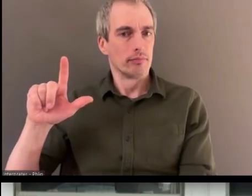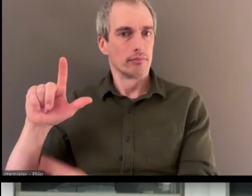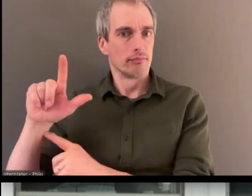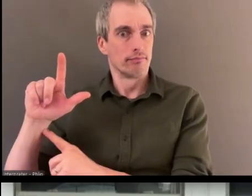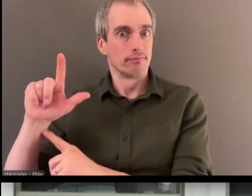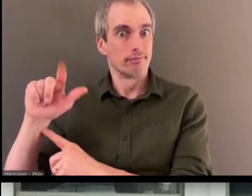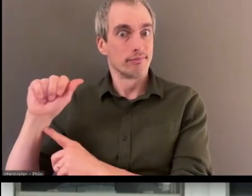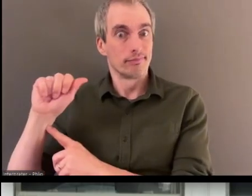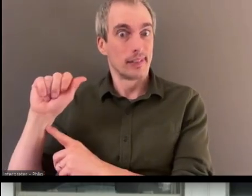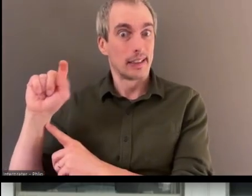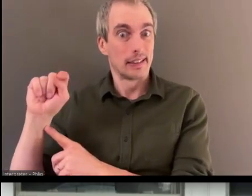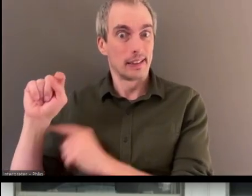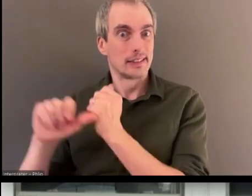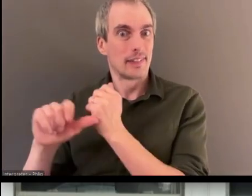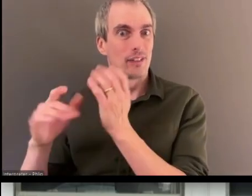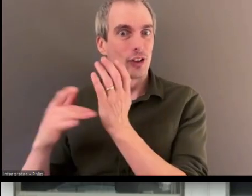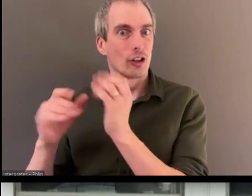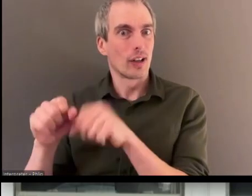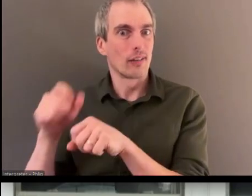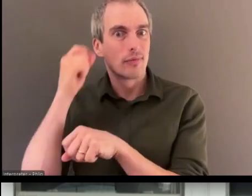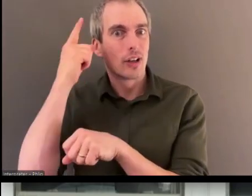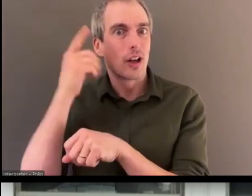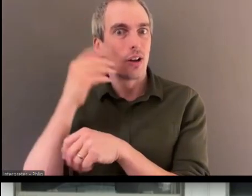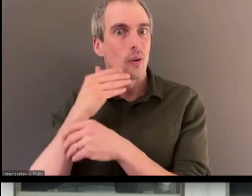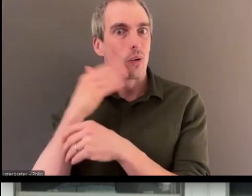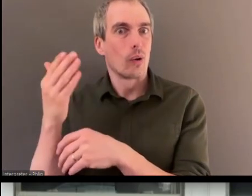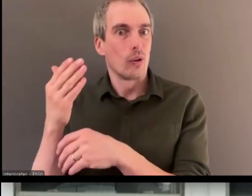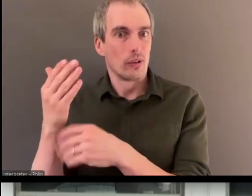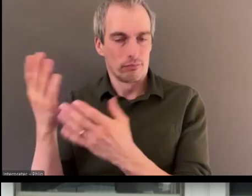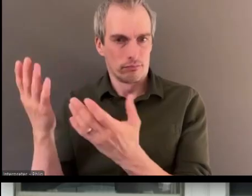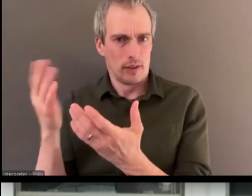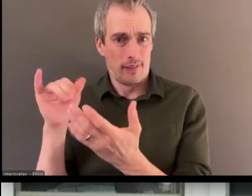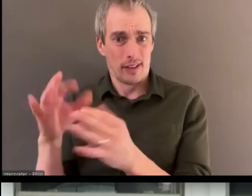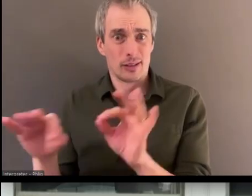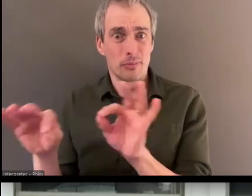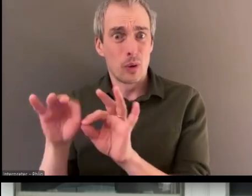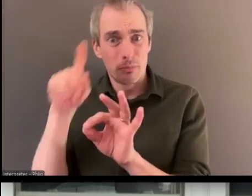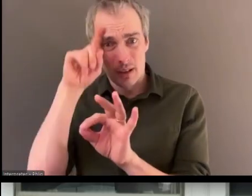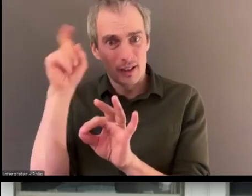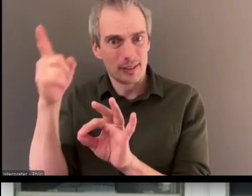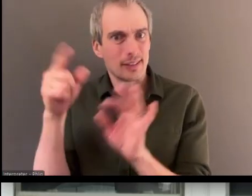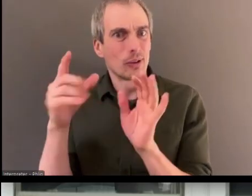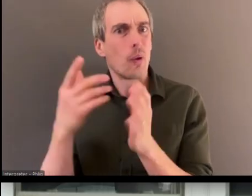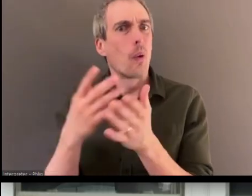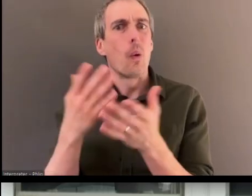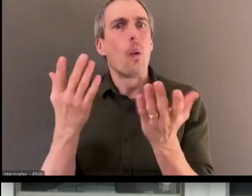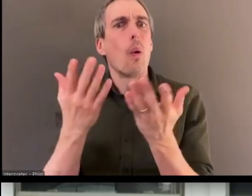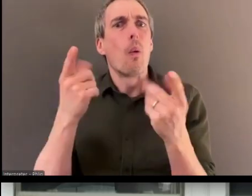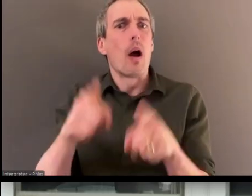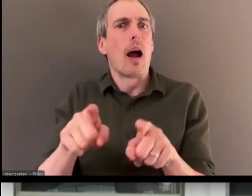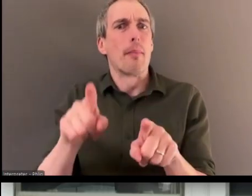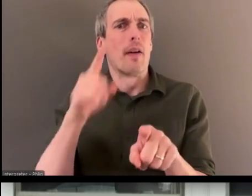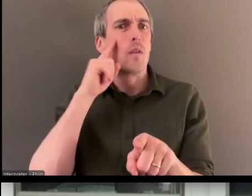And then finally, the last example that I'd like to show you all is what it looks like when it